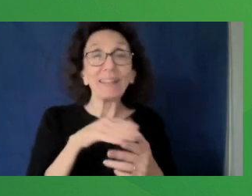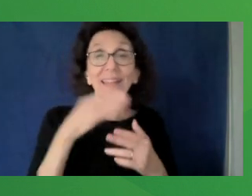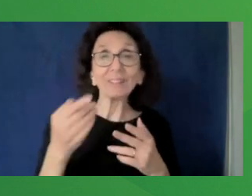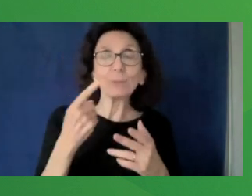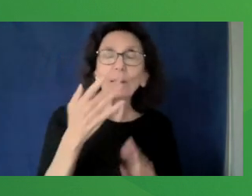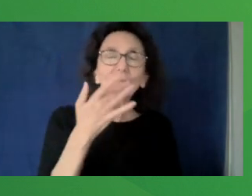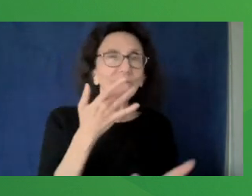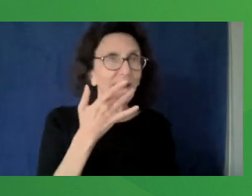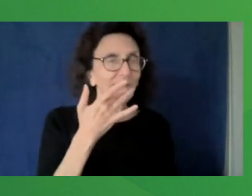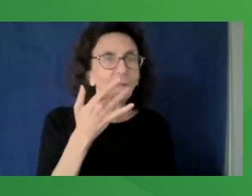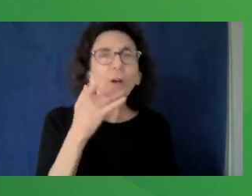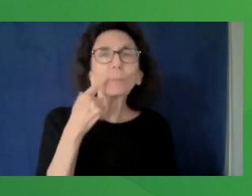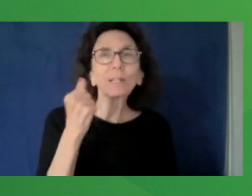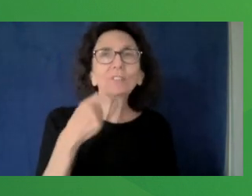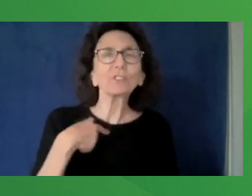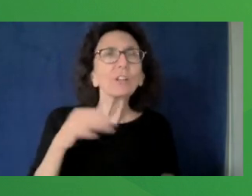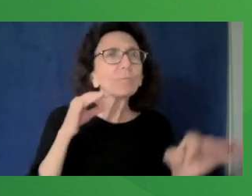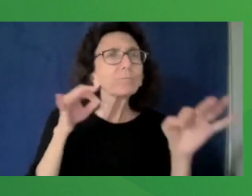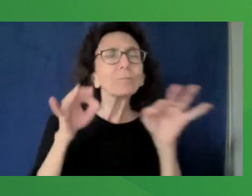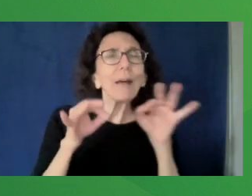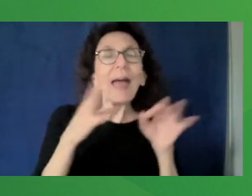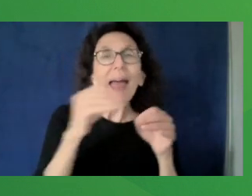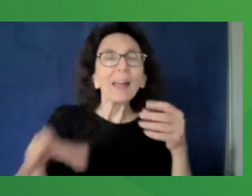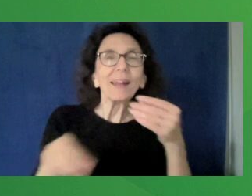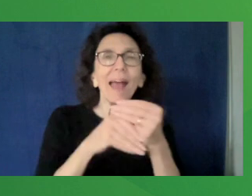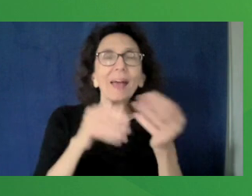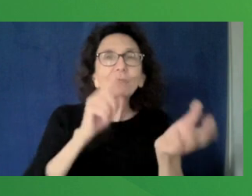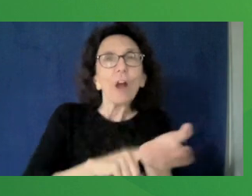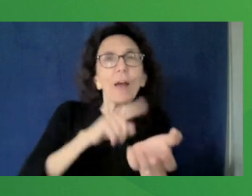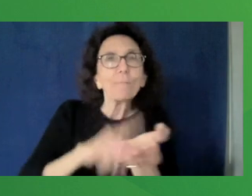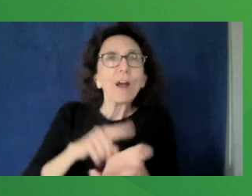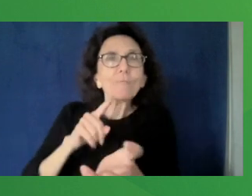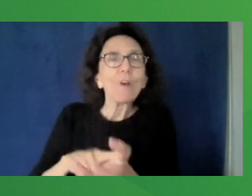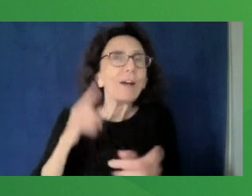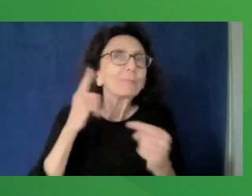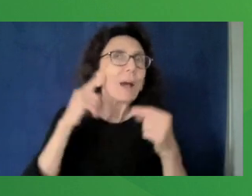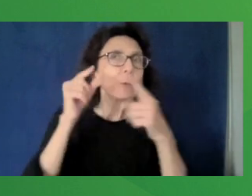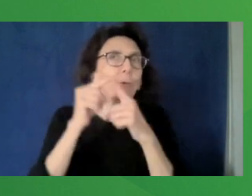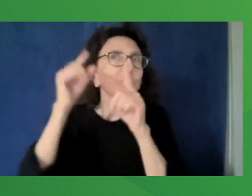was able to just rhyme with everything and get her point across. Next slide, please.